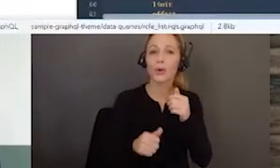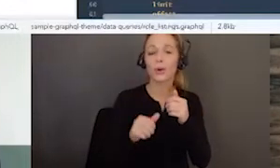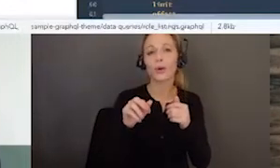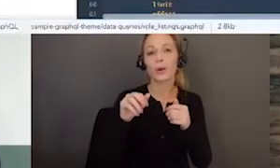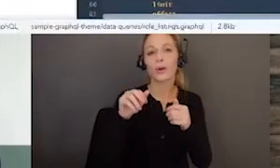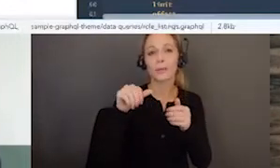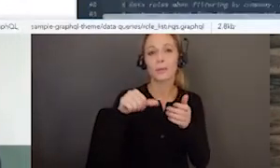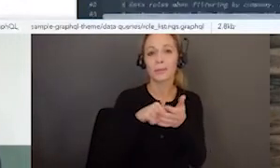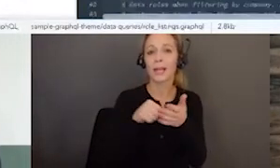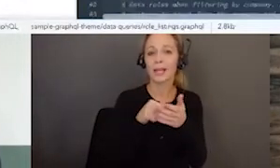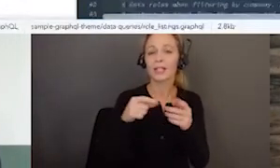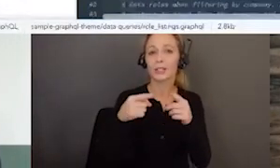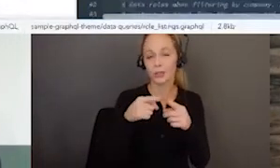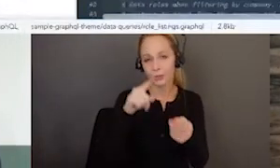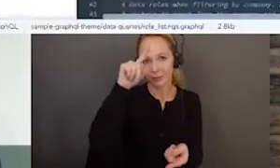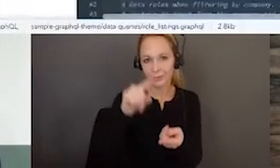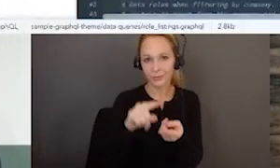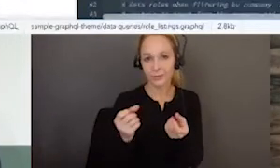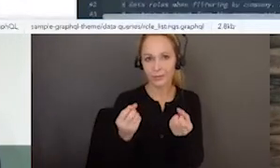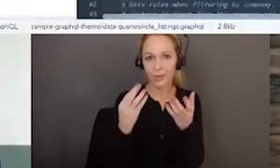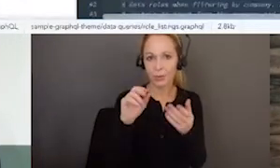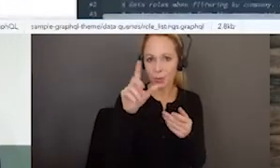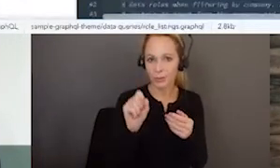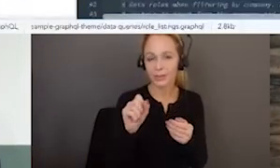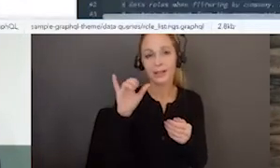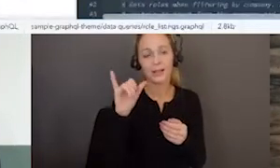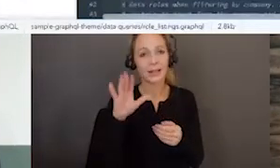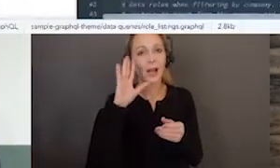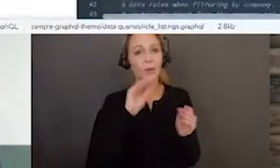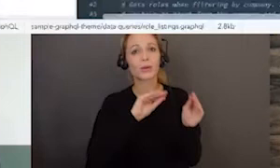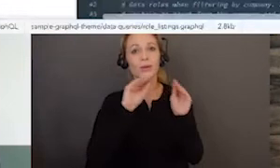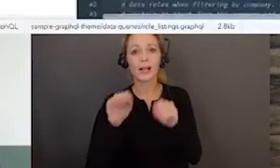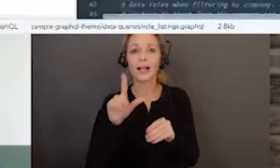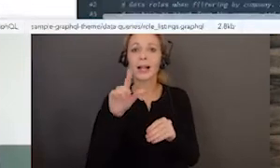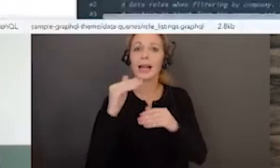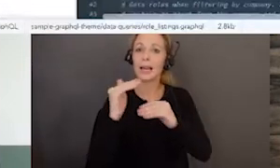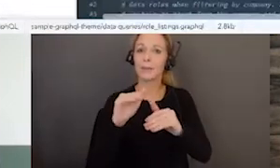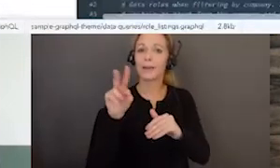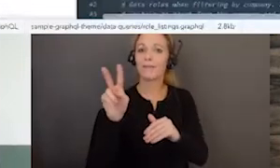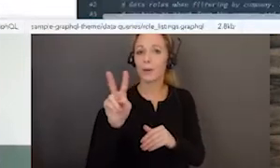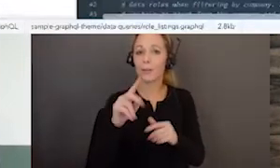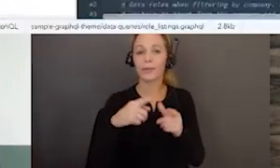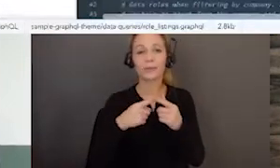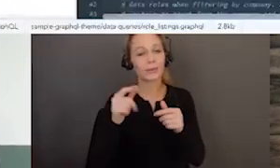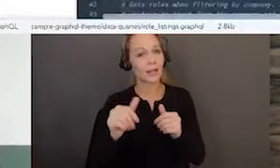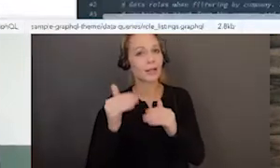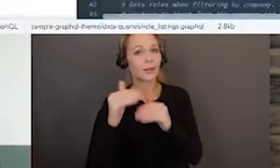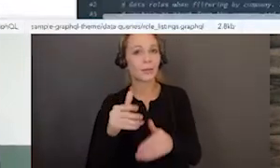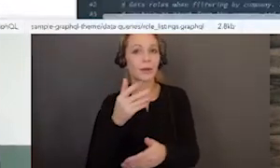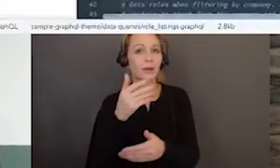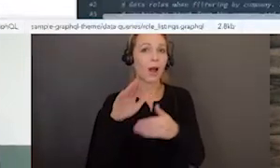THIS GETS BOUND TO THIS LIMIT VARIABLE WHICH IS THEN PASSED TO THE COLLECTION TO LIMIT THE NUMBER OF ROLES THAT ARE BEING RETURNED.